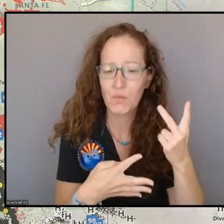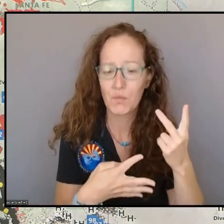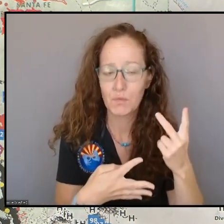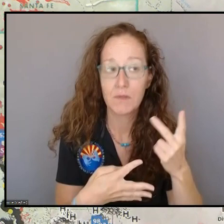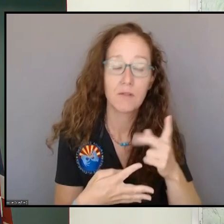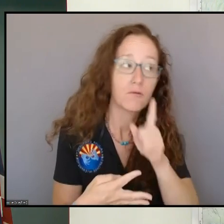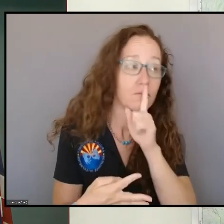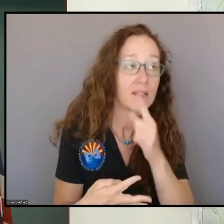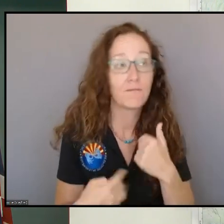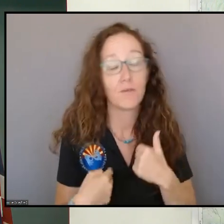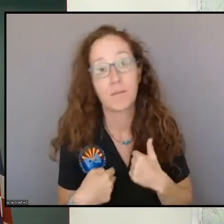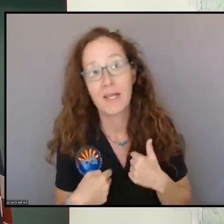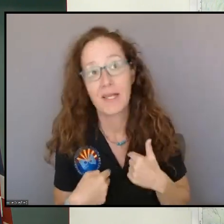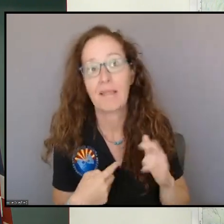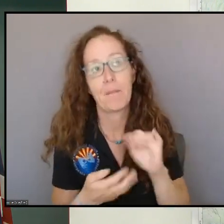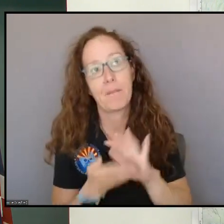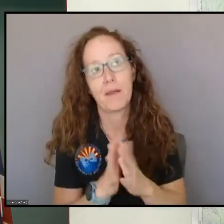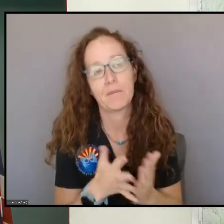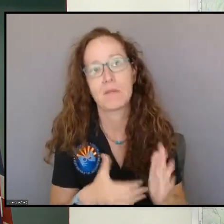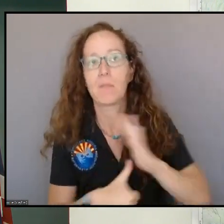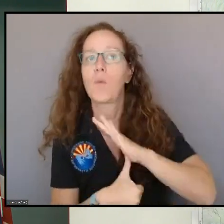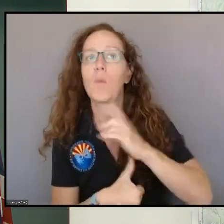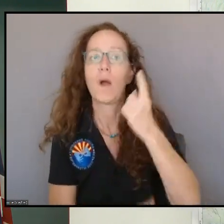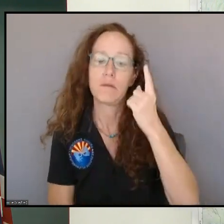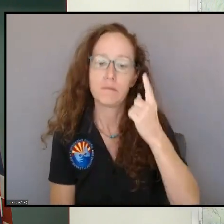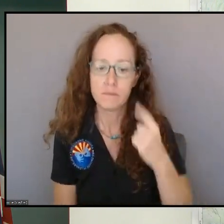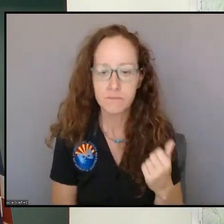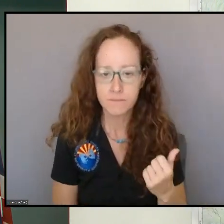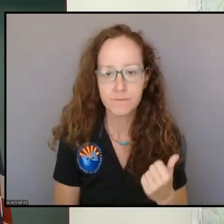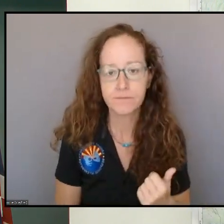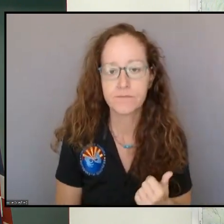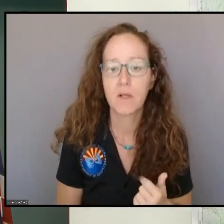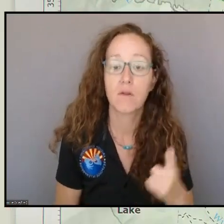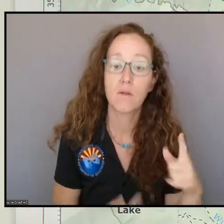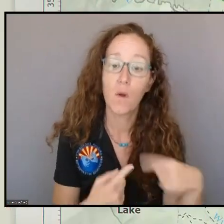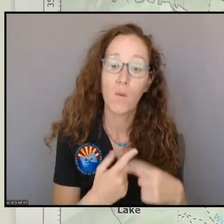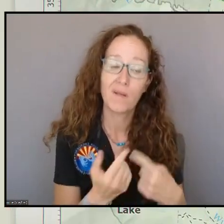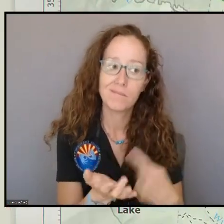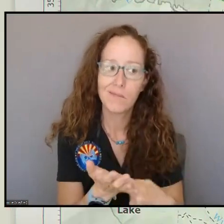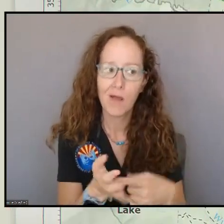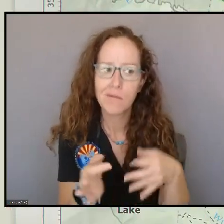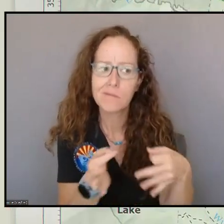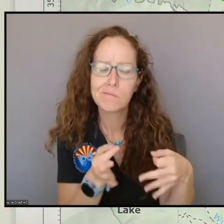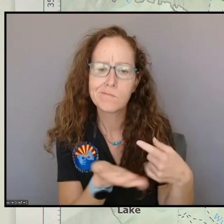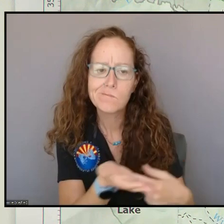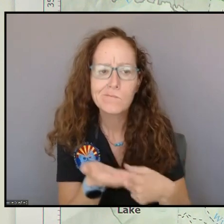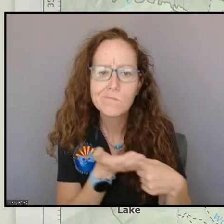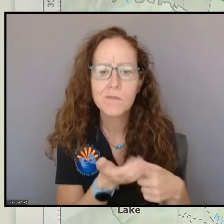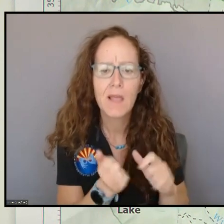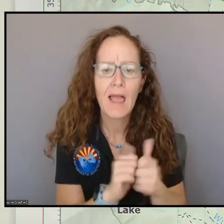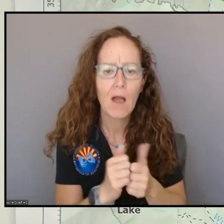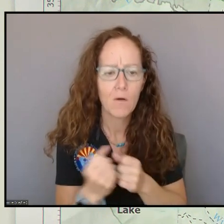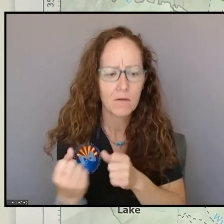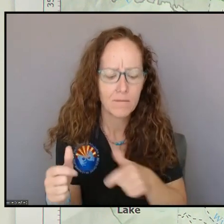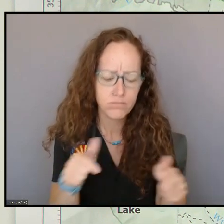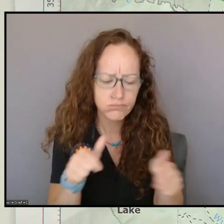talking about how this firing operation is going to occur in here, those things are top of our priority list of managing